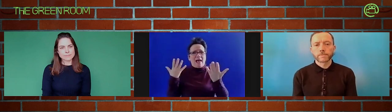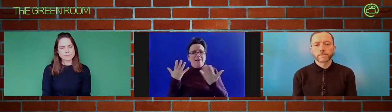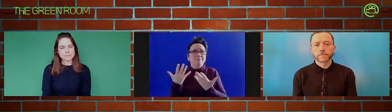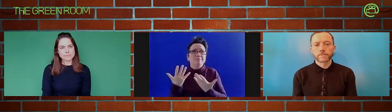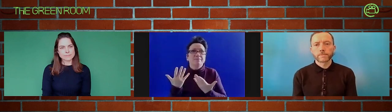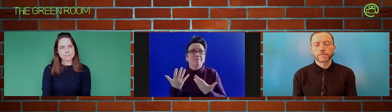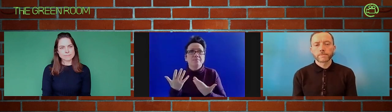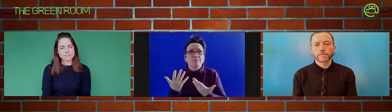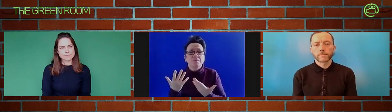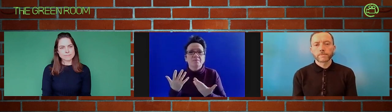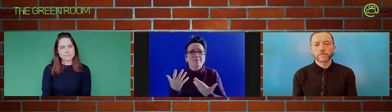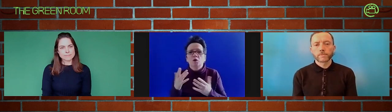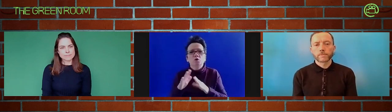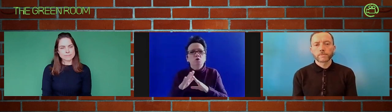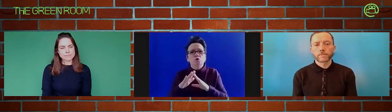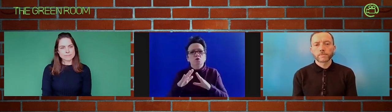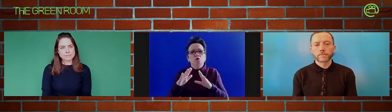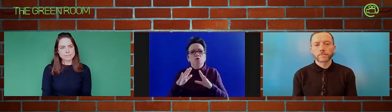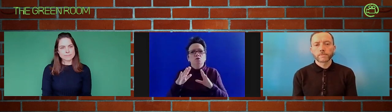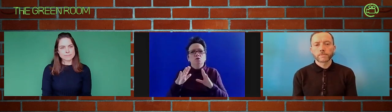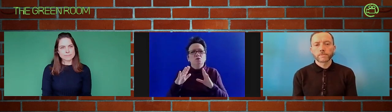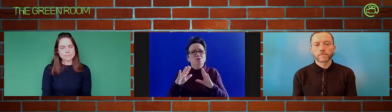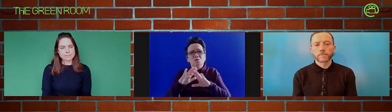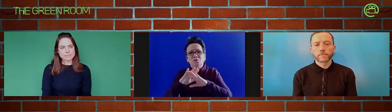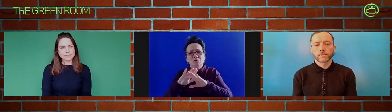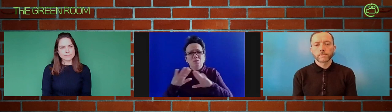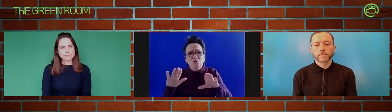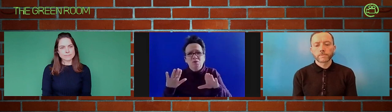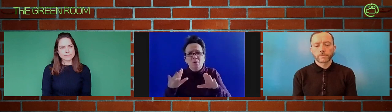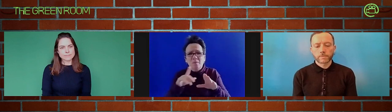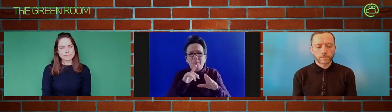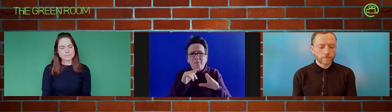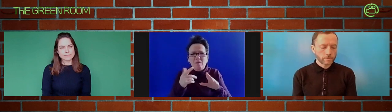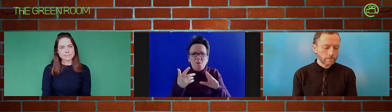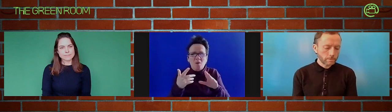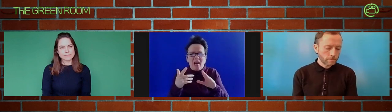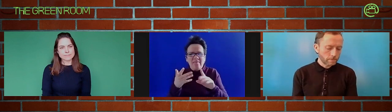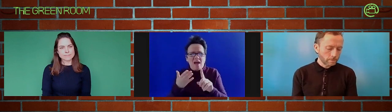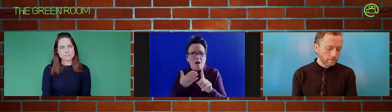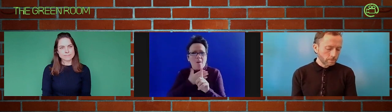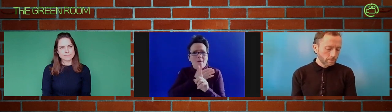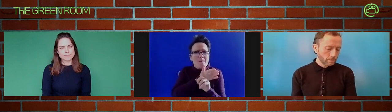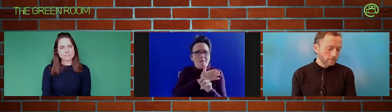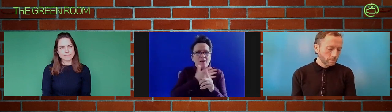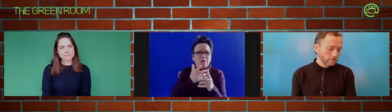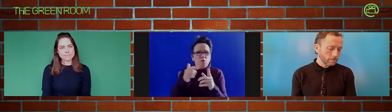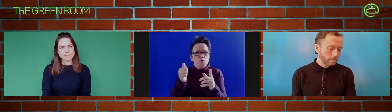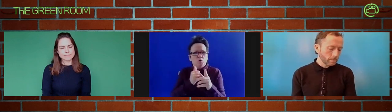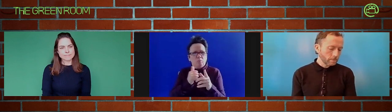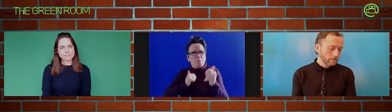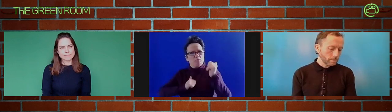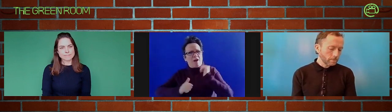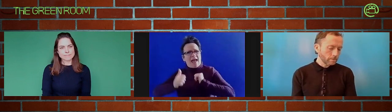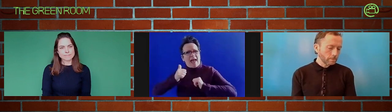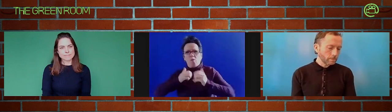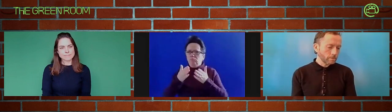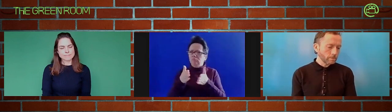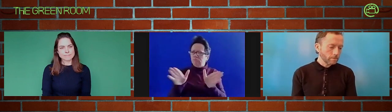I don't think you should knock, what people call the muggle job or the side hustle. I think you should be very proud of anything else that you do outside of the arts.